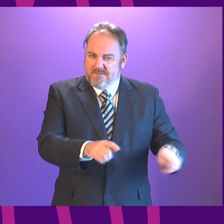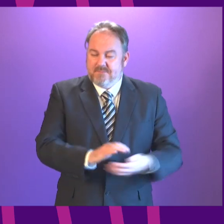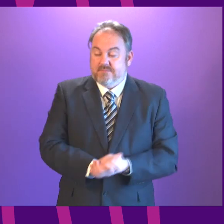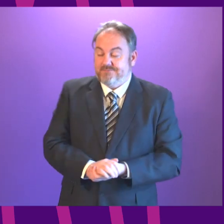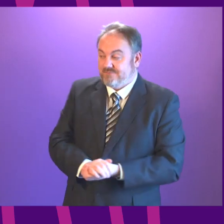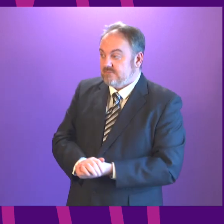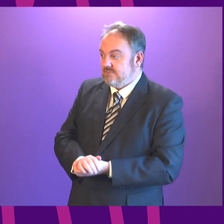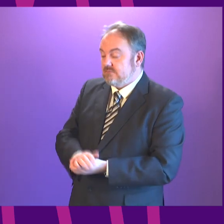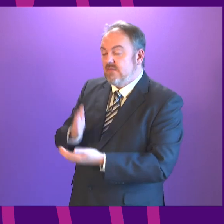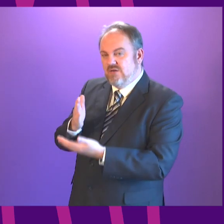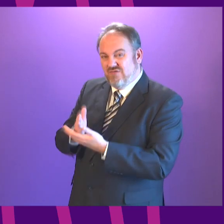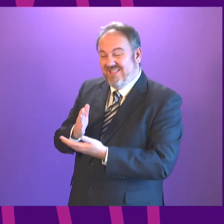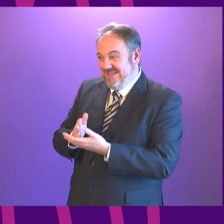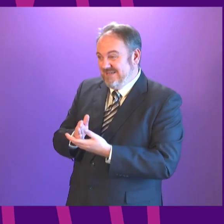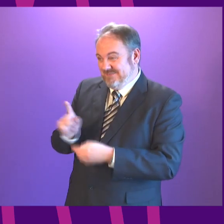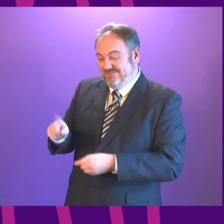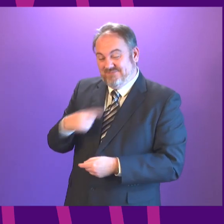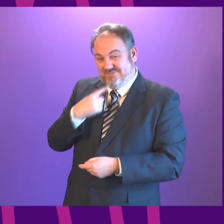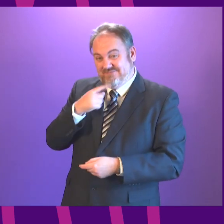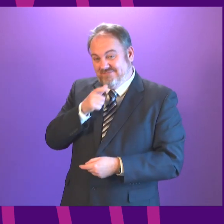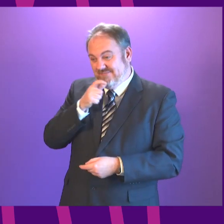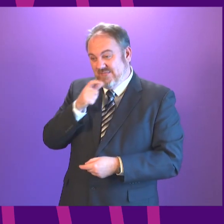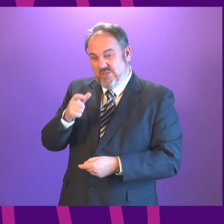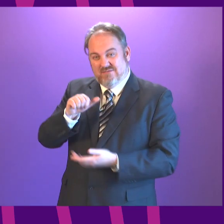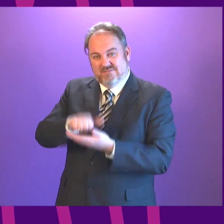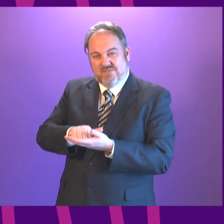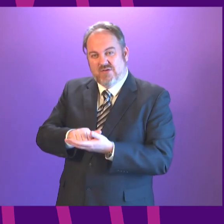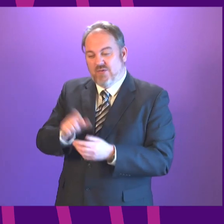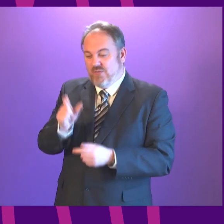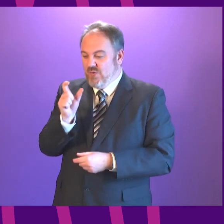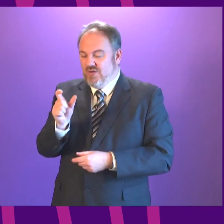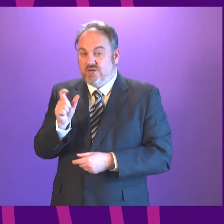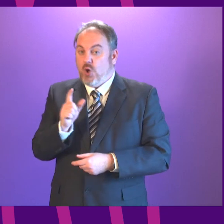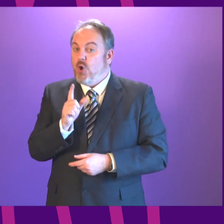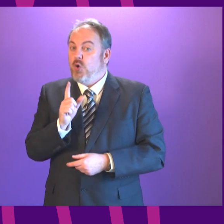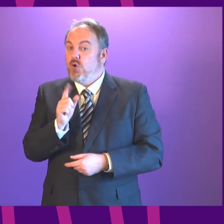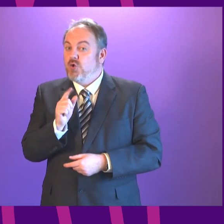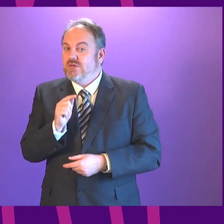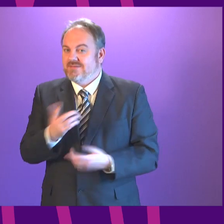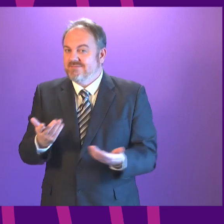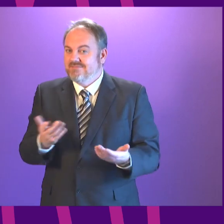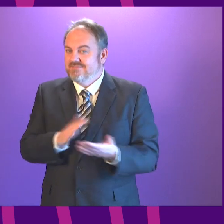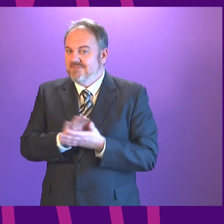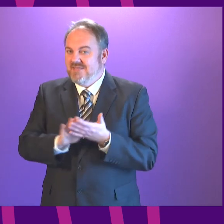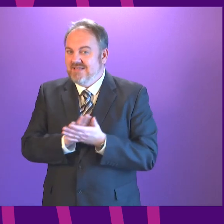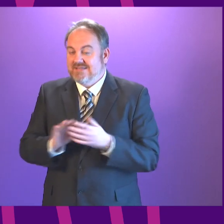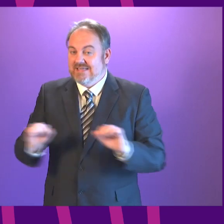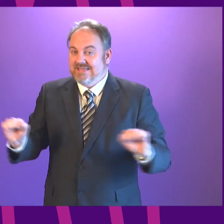of Alex Rowley’s question was “could”. Among experts, there is not yet definitive